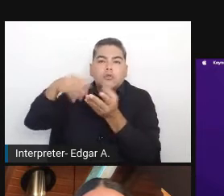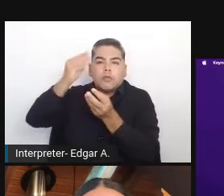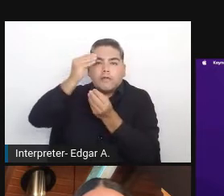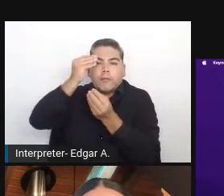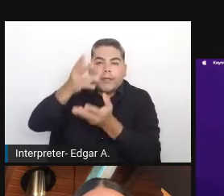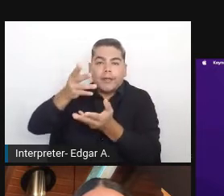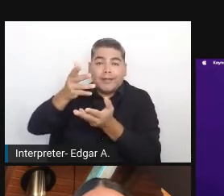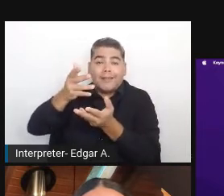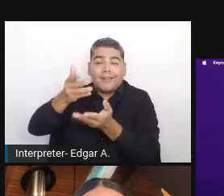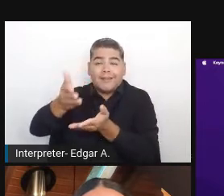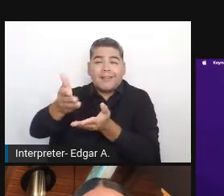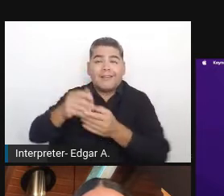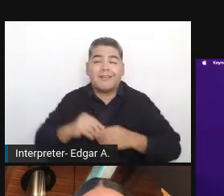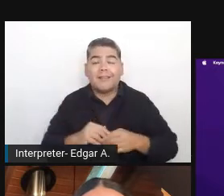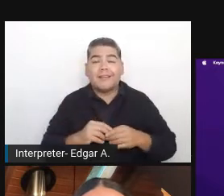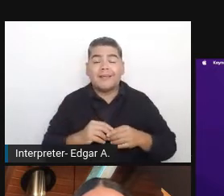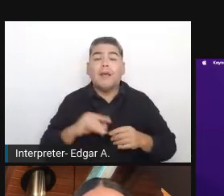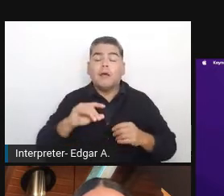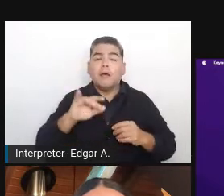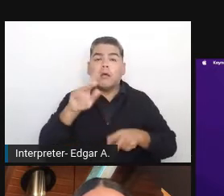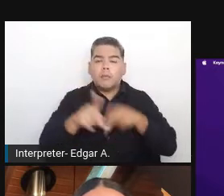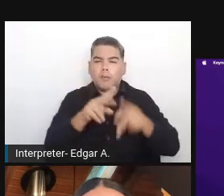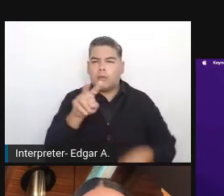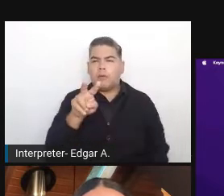Then people are reassured they are doing the right thing